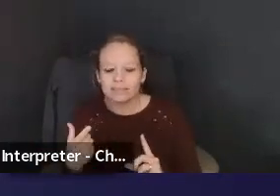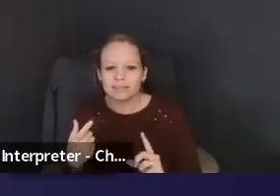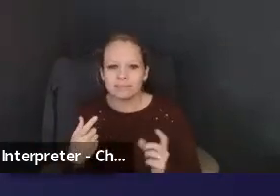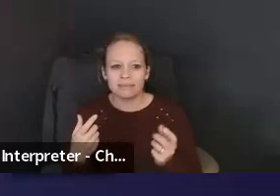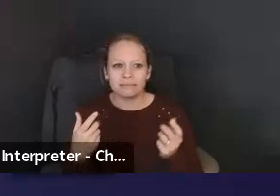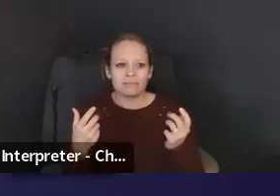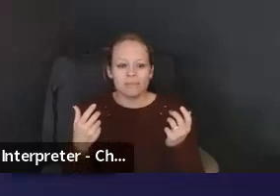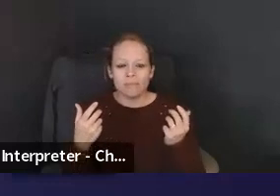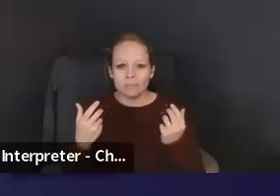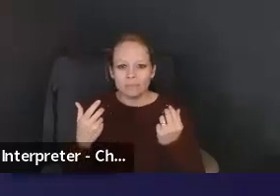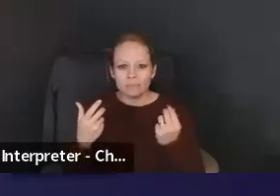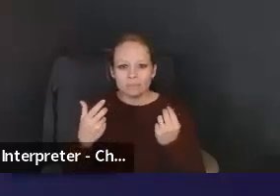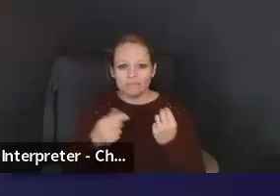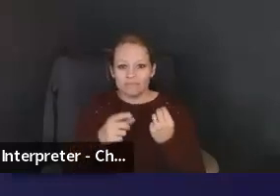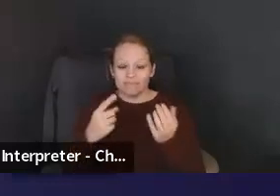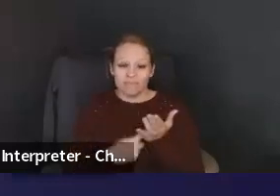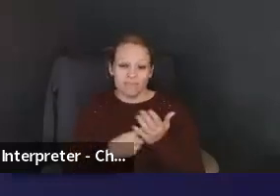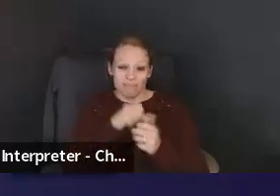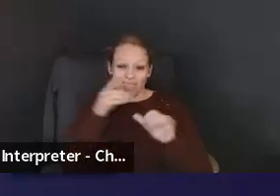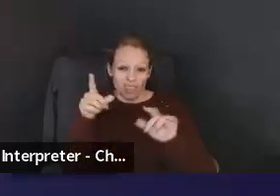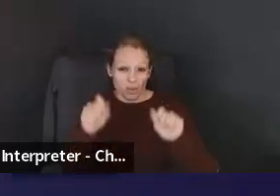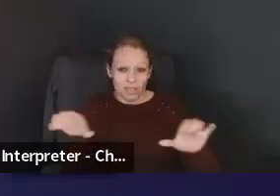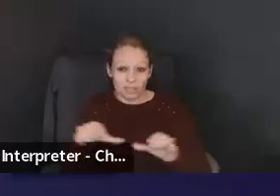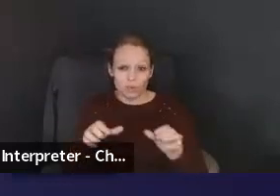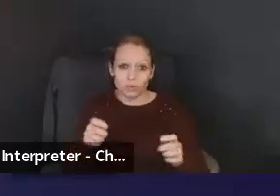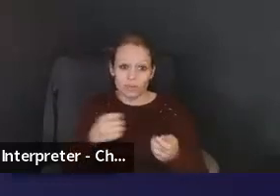And sometimes there's really nothing you can do except put in another proposal in the next